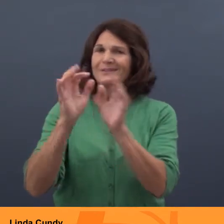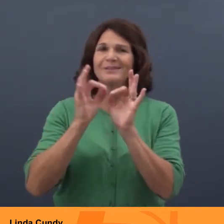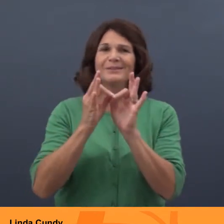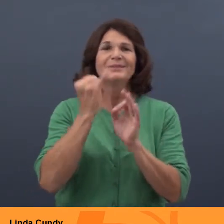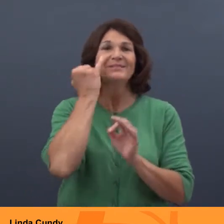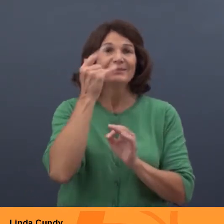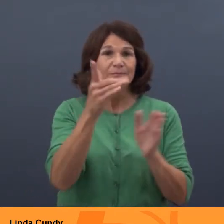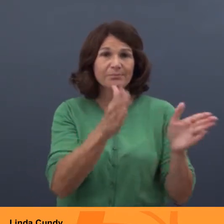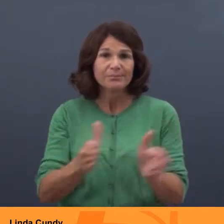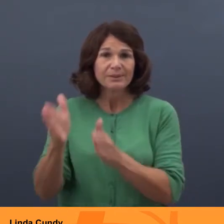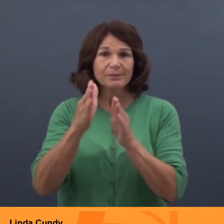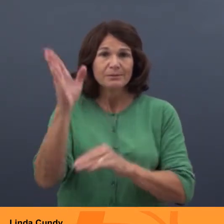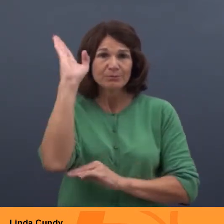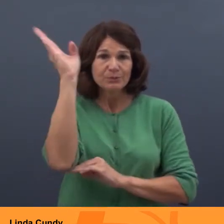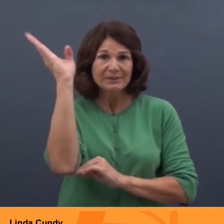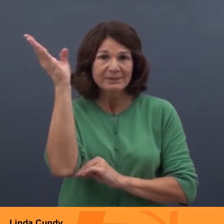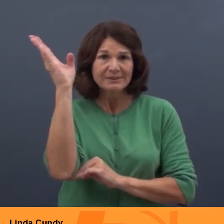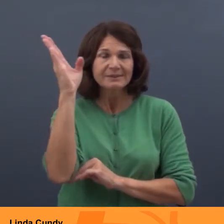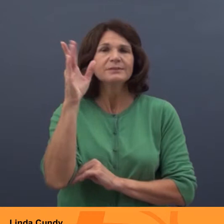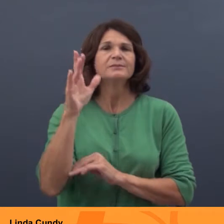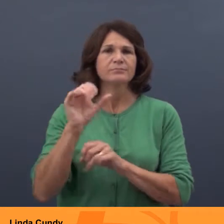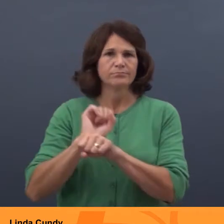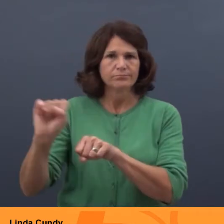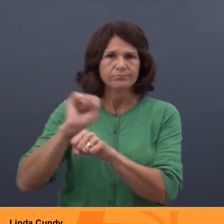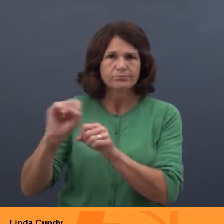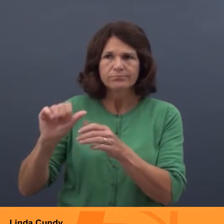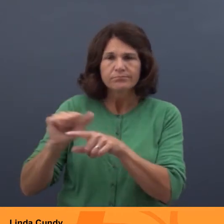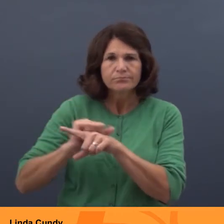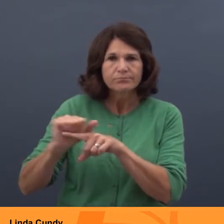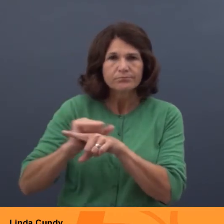work with the interpreter to prepare for class presentations;